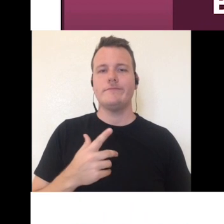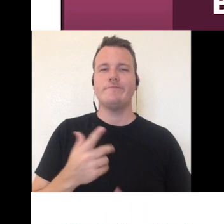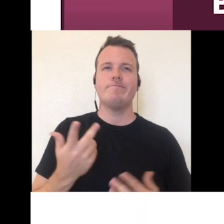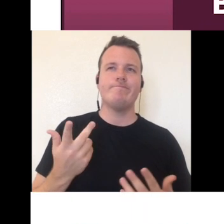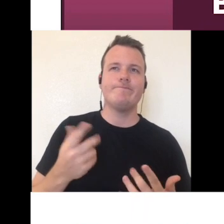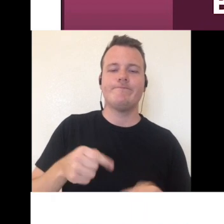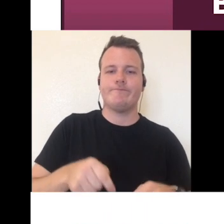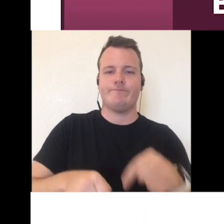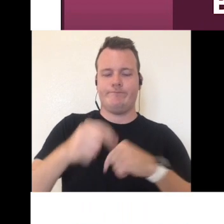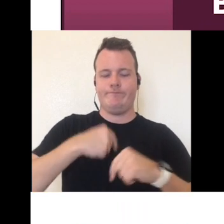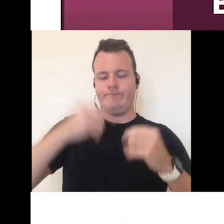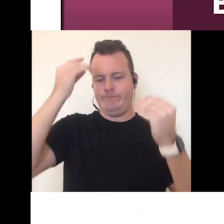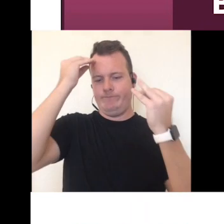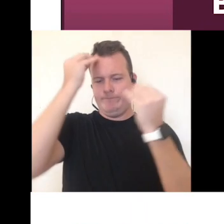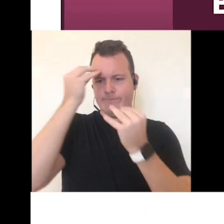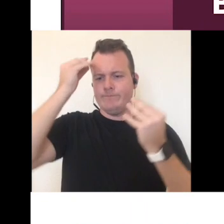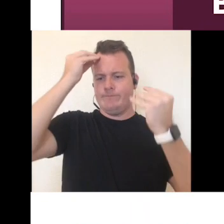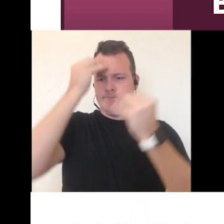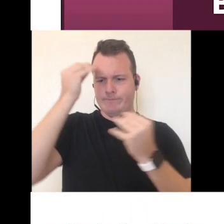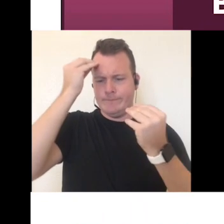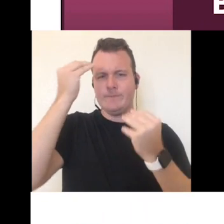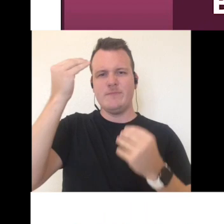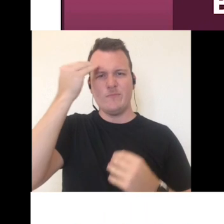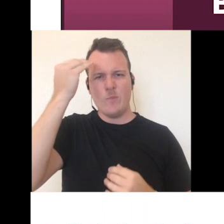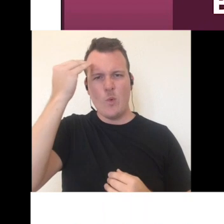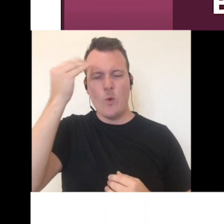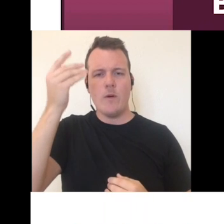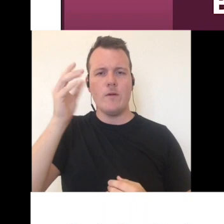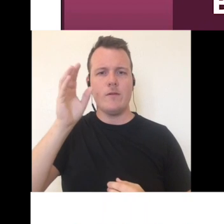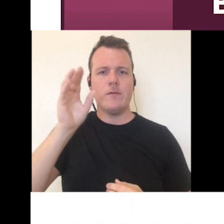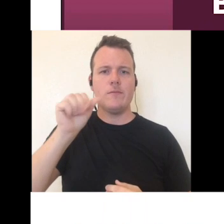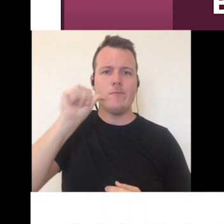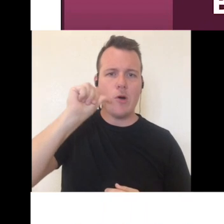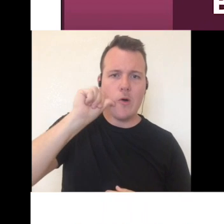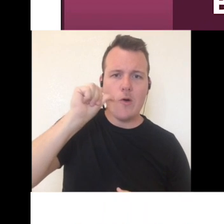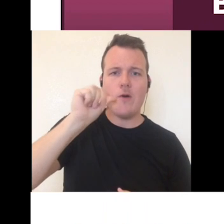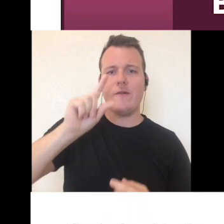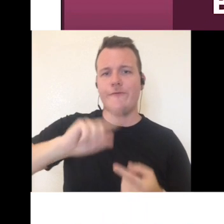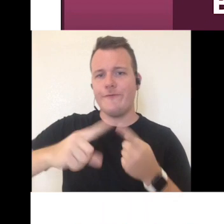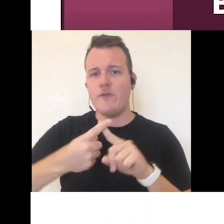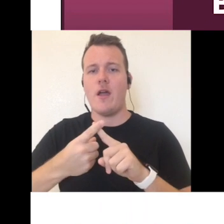informal thoughts about your project, it's the cocktail napkin that you're